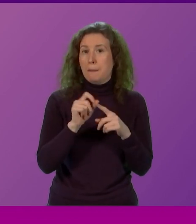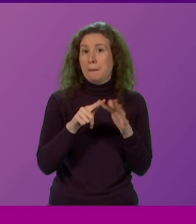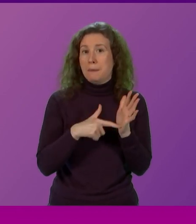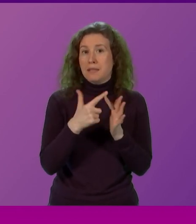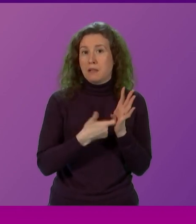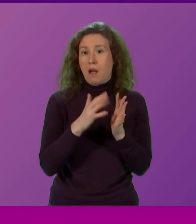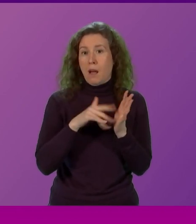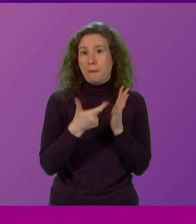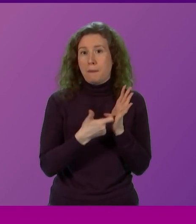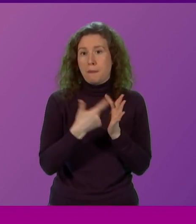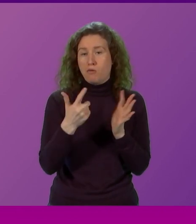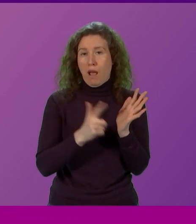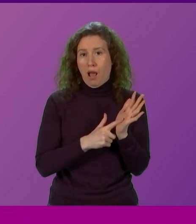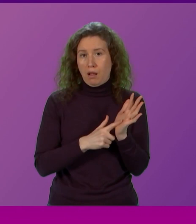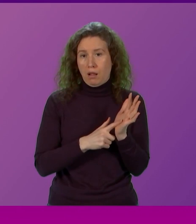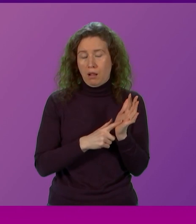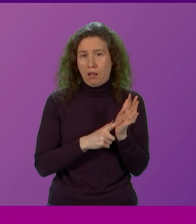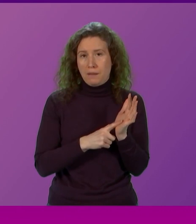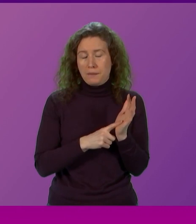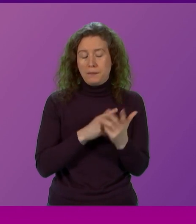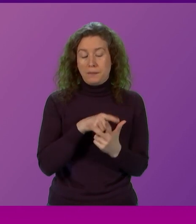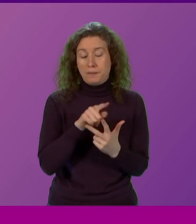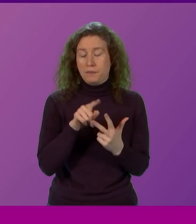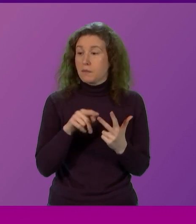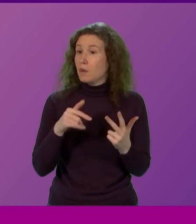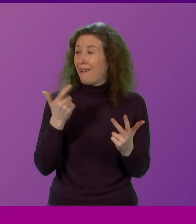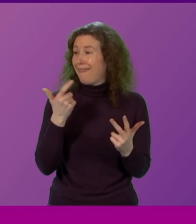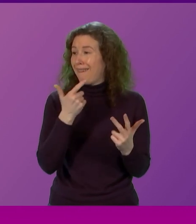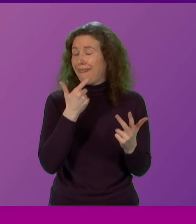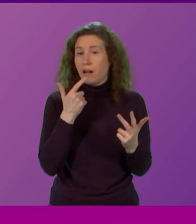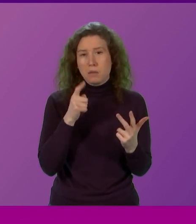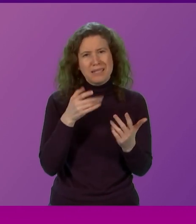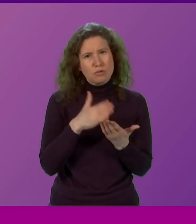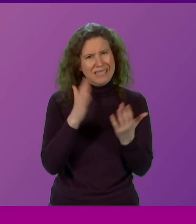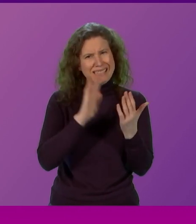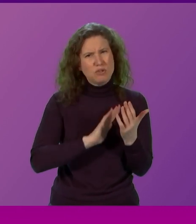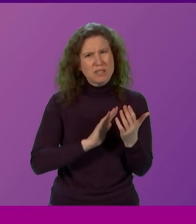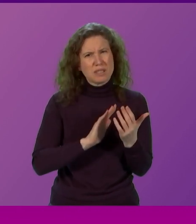It might be funny, but this is really serious.